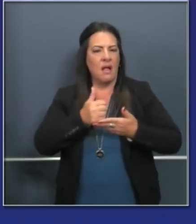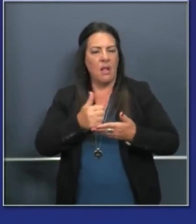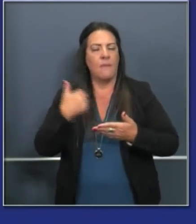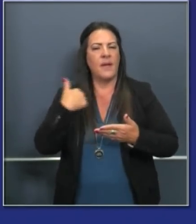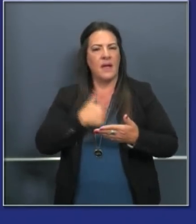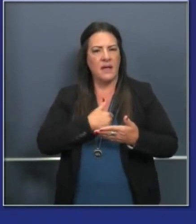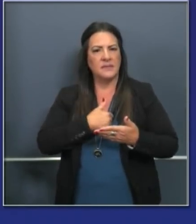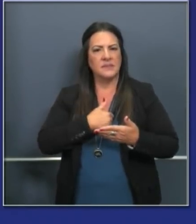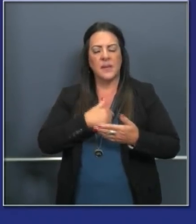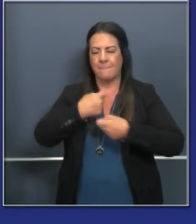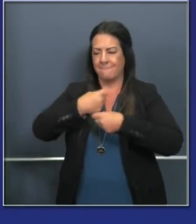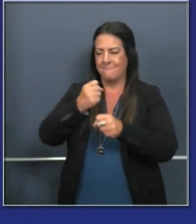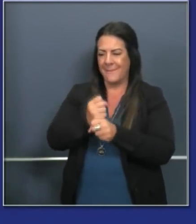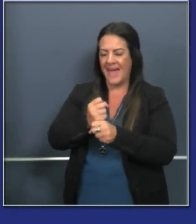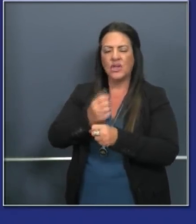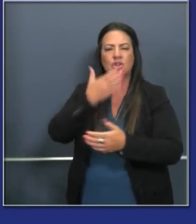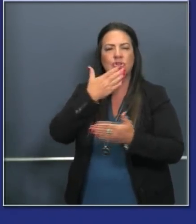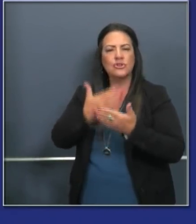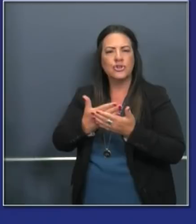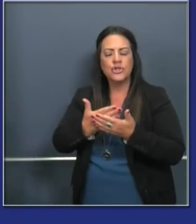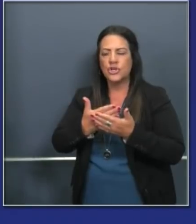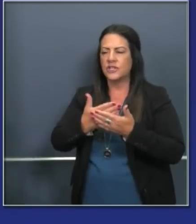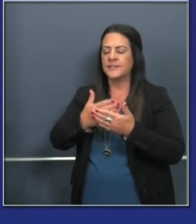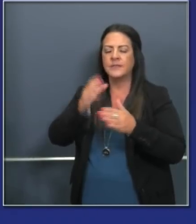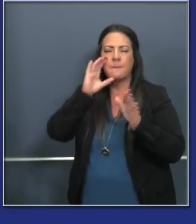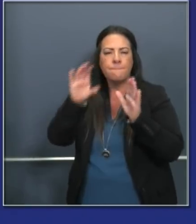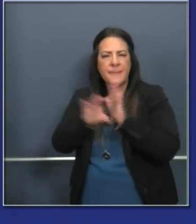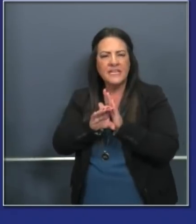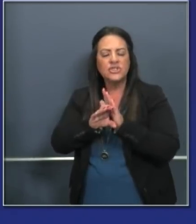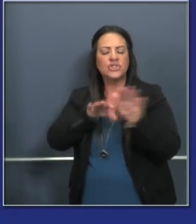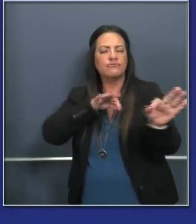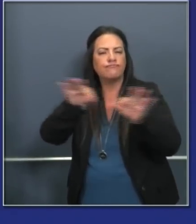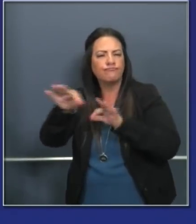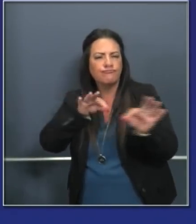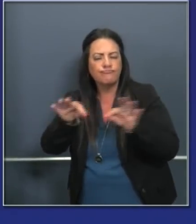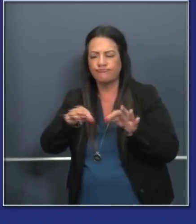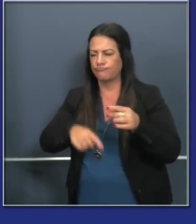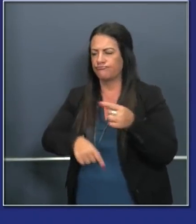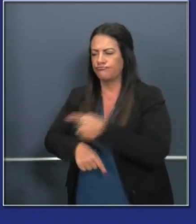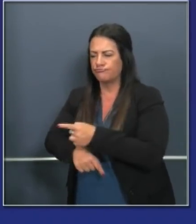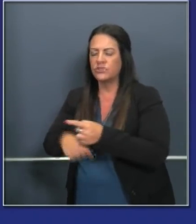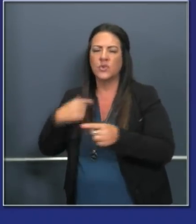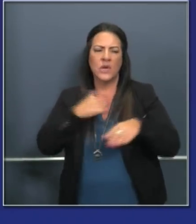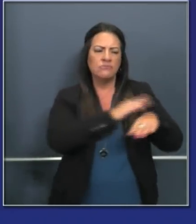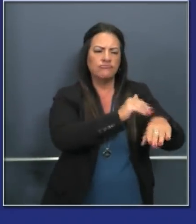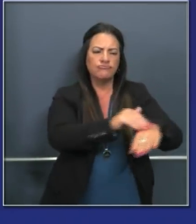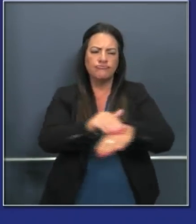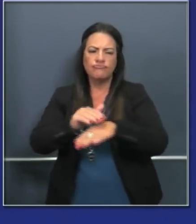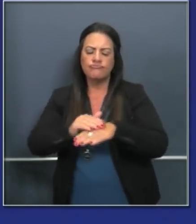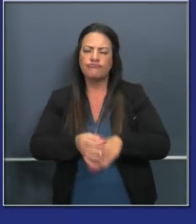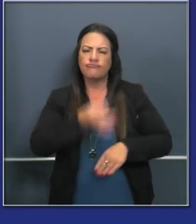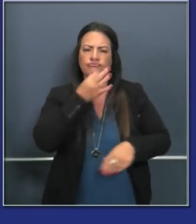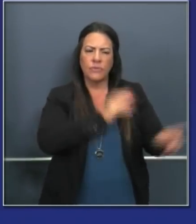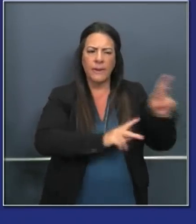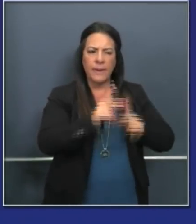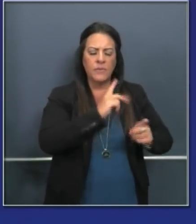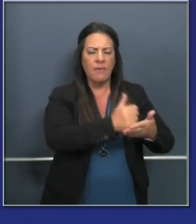OPEN UP THE OPPORTUNITY FOR MORE AND MORE PEOPLE TO GET ENGAGED IN HELPING US BUILD OUR MODELS WHAT WE REFER TO IN